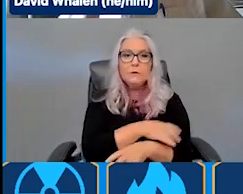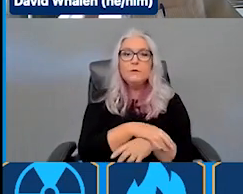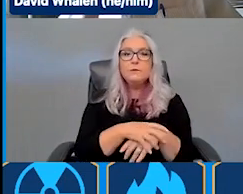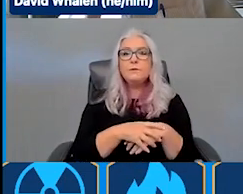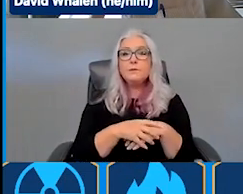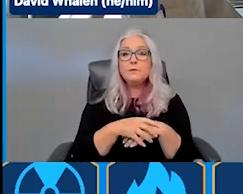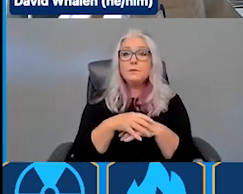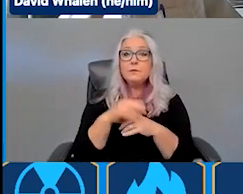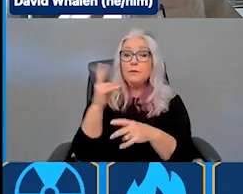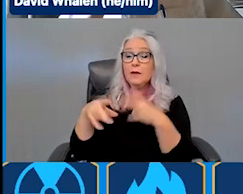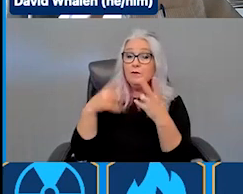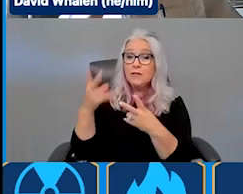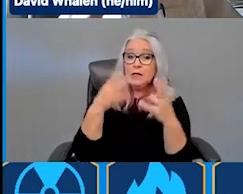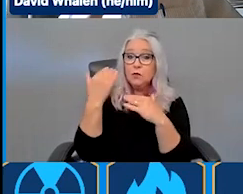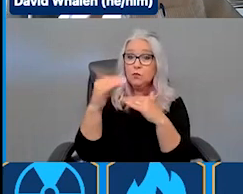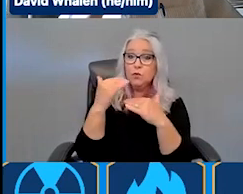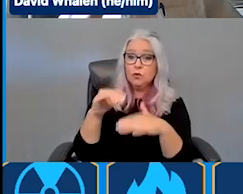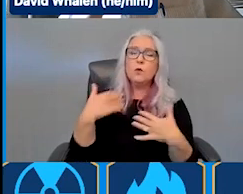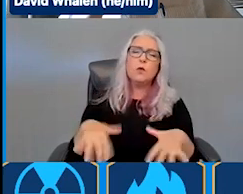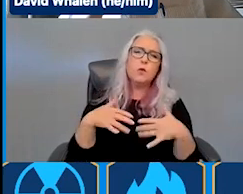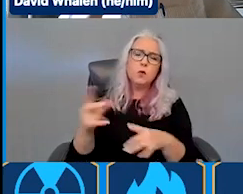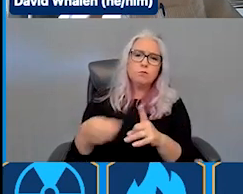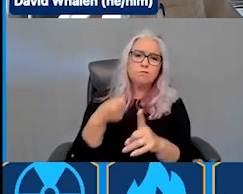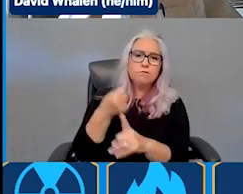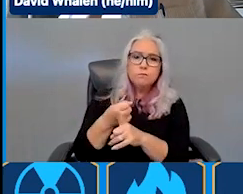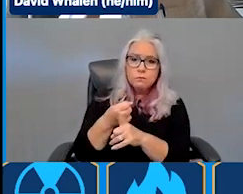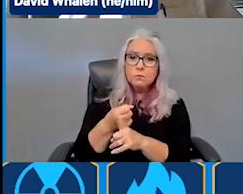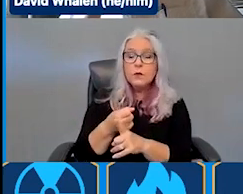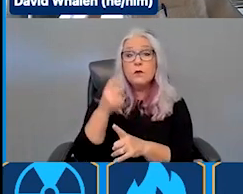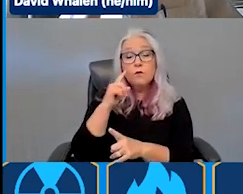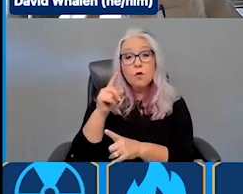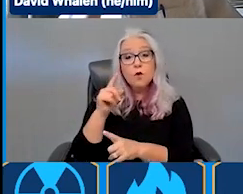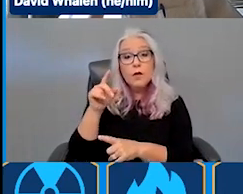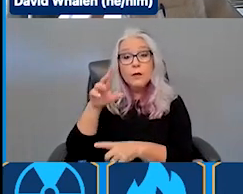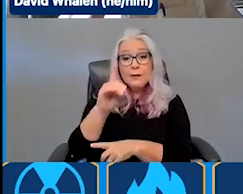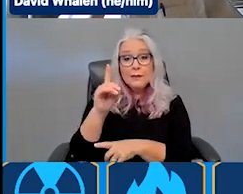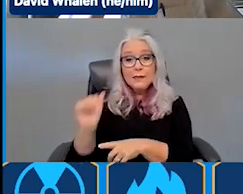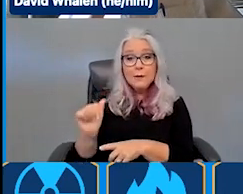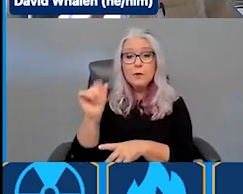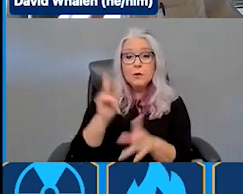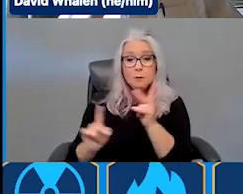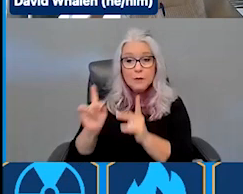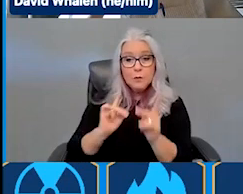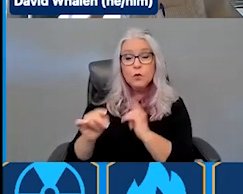disproportionately impactful for disabled people who relied on